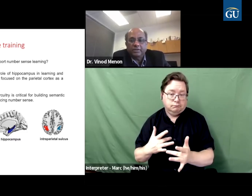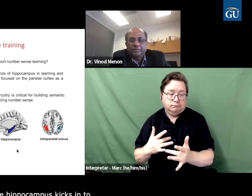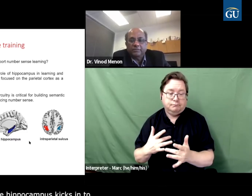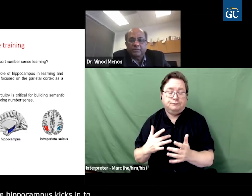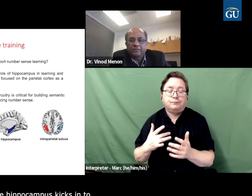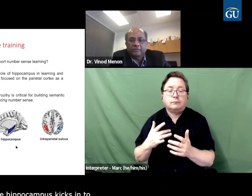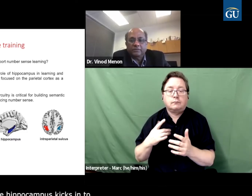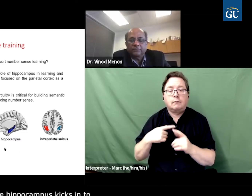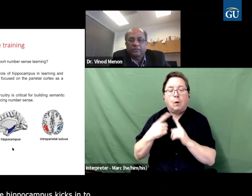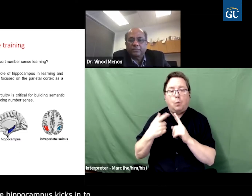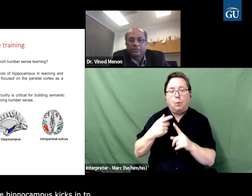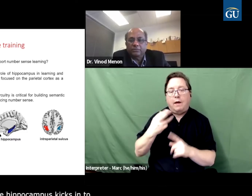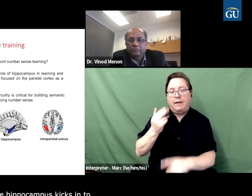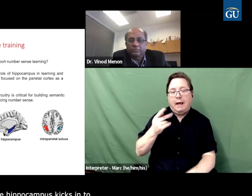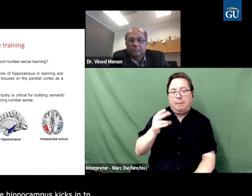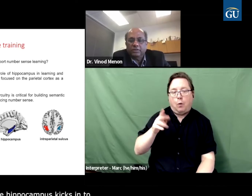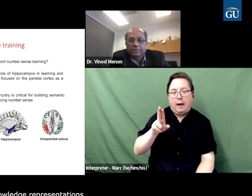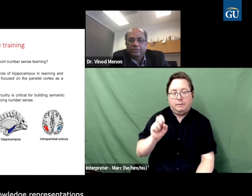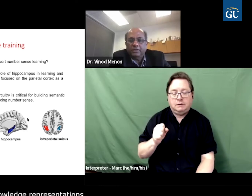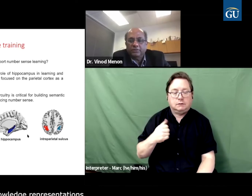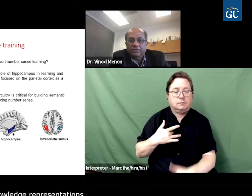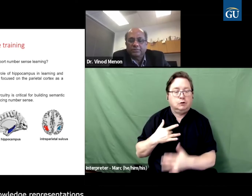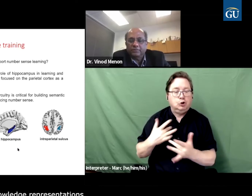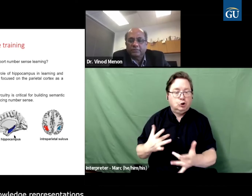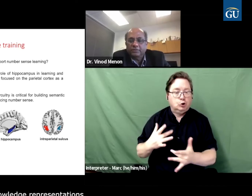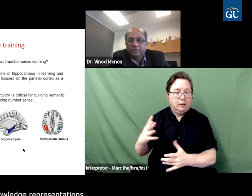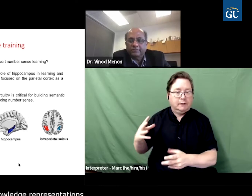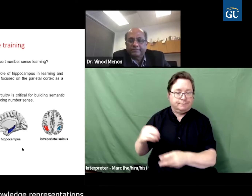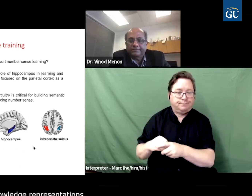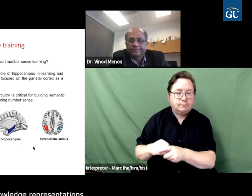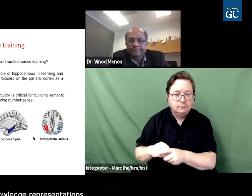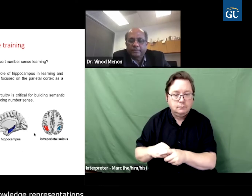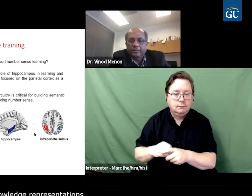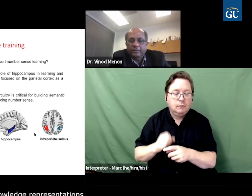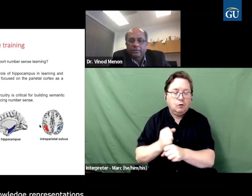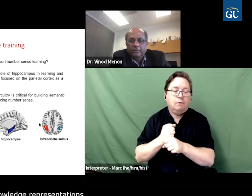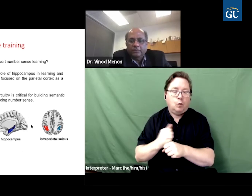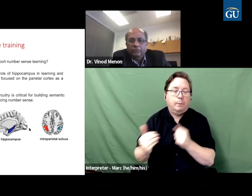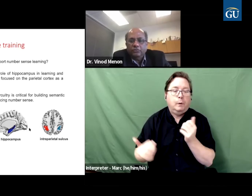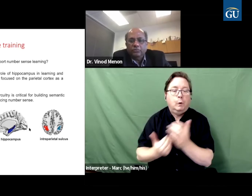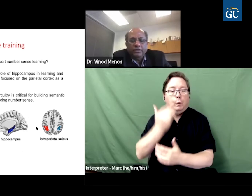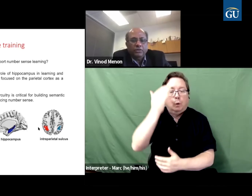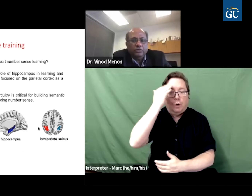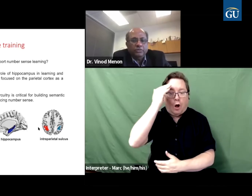that's when the hippocampus kicks in to form new